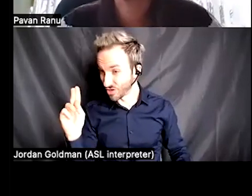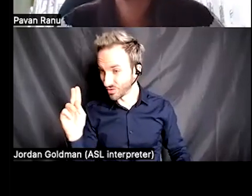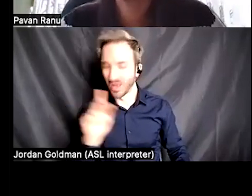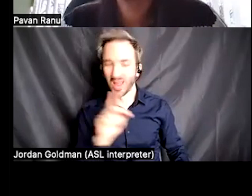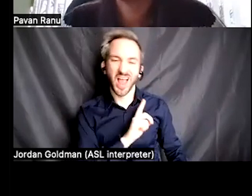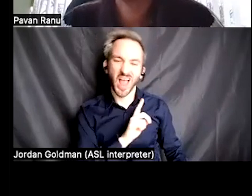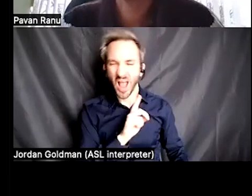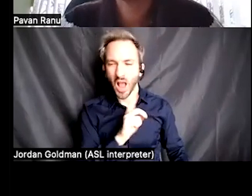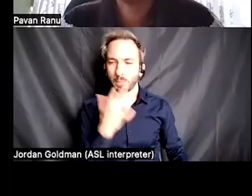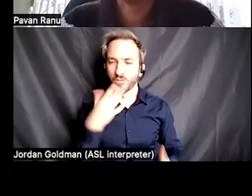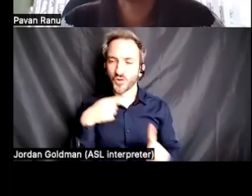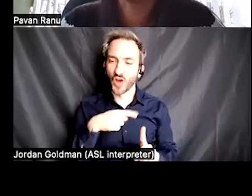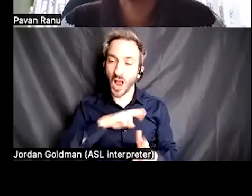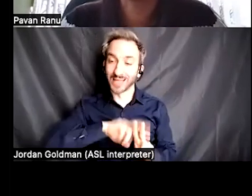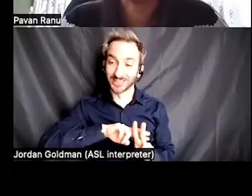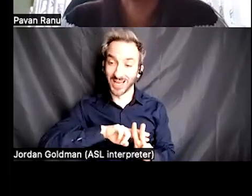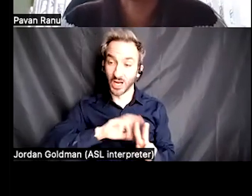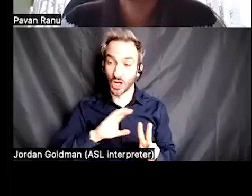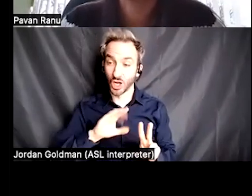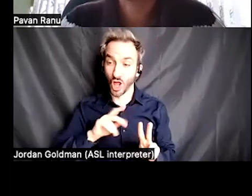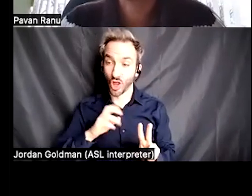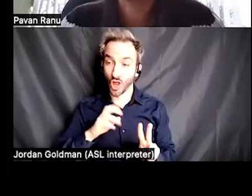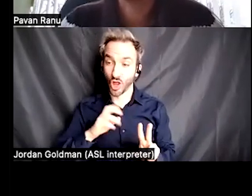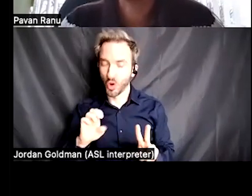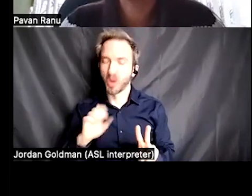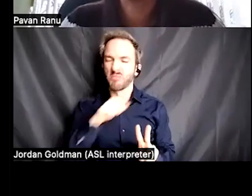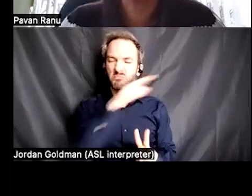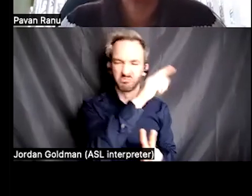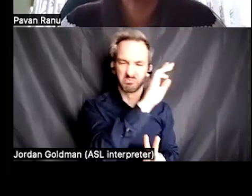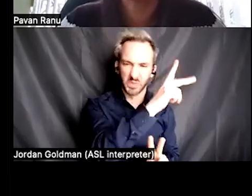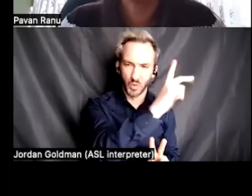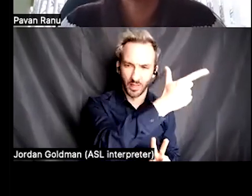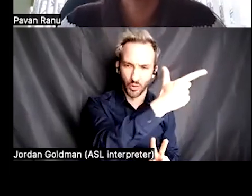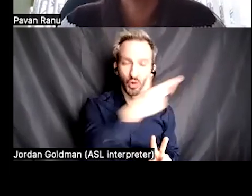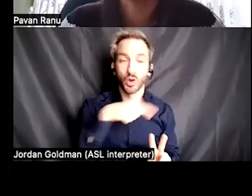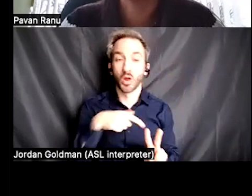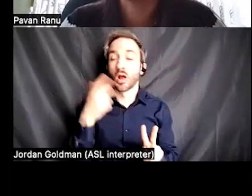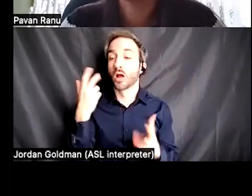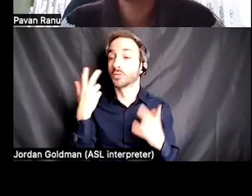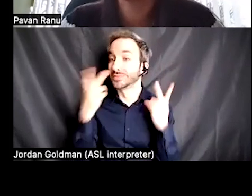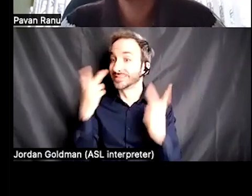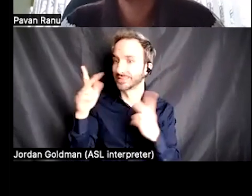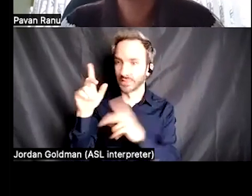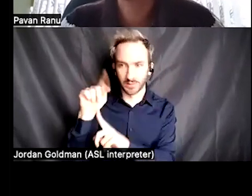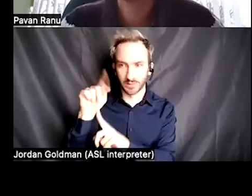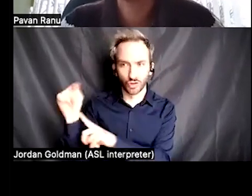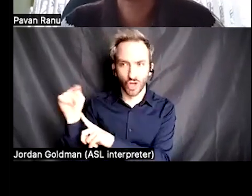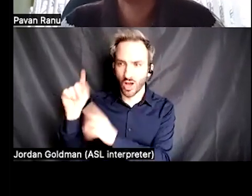#cluttercore and how it gained its popularity. We saw it prominently on TikTok, and it received over